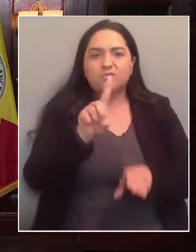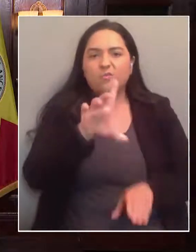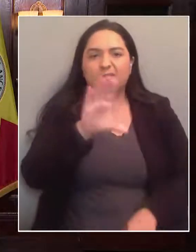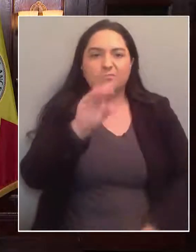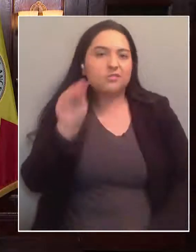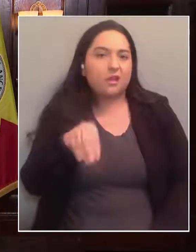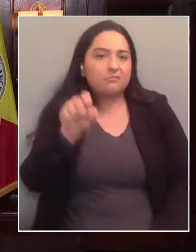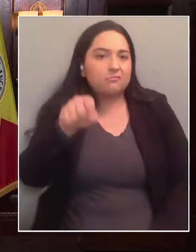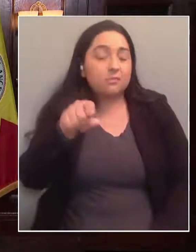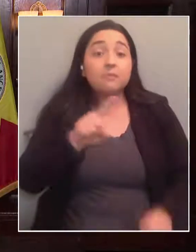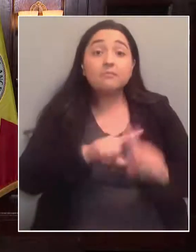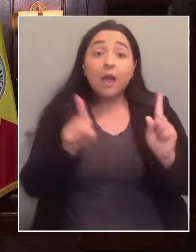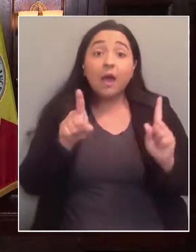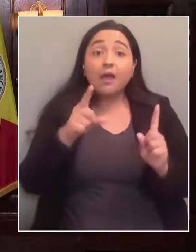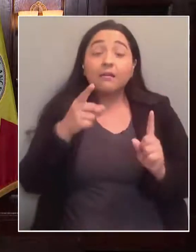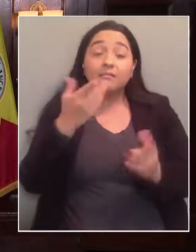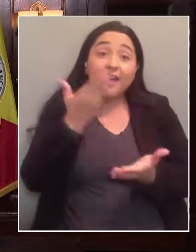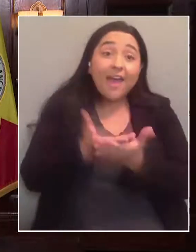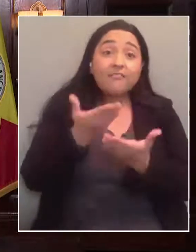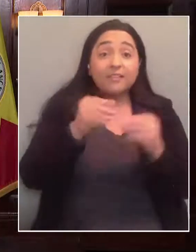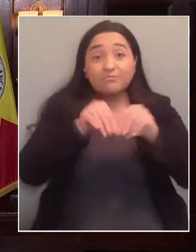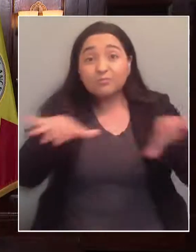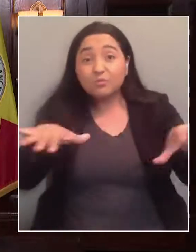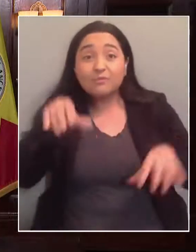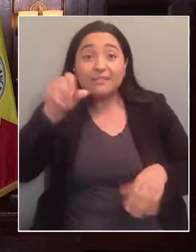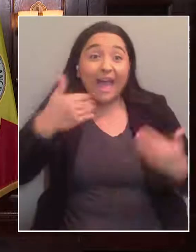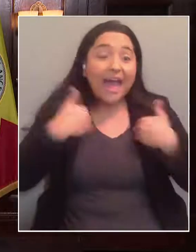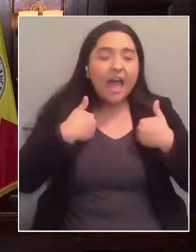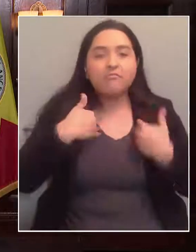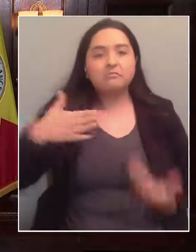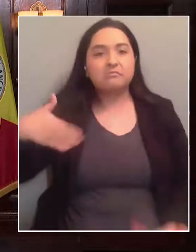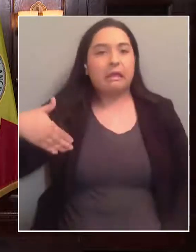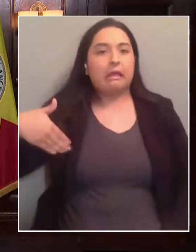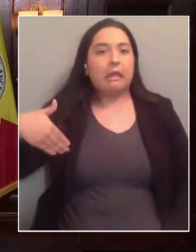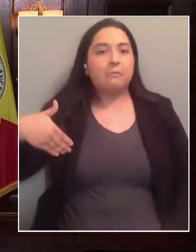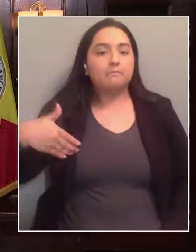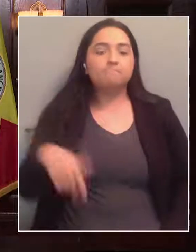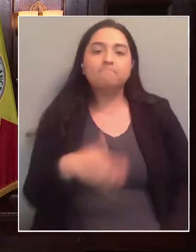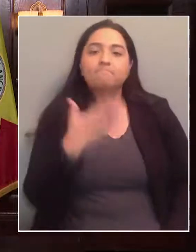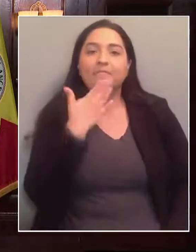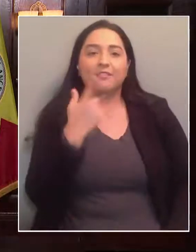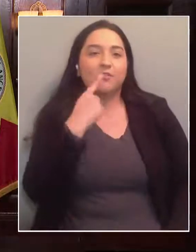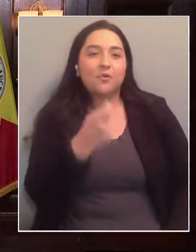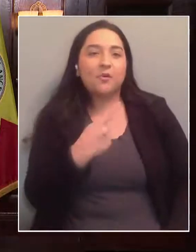EVIDENCE YET OF THE SPREAD OF THAT. THANK YOU, CLAUDIA. NEXT QUESTION.